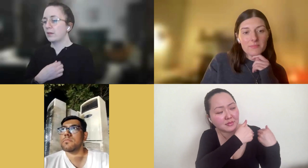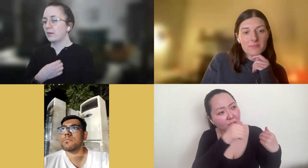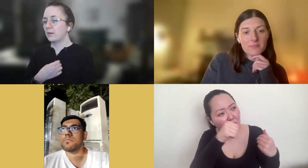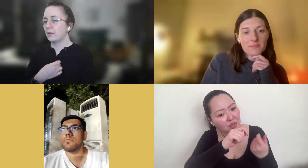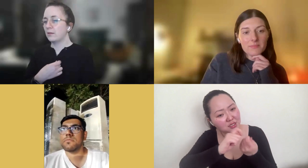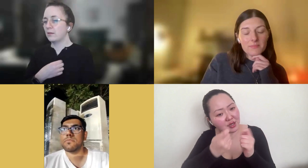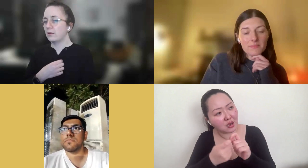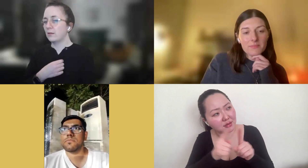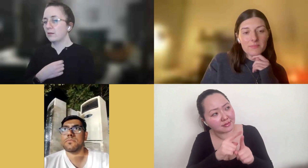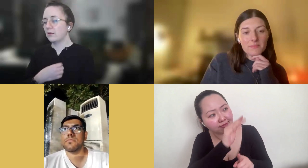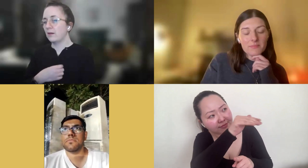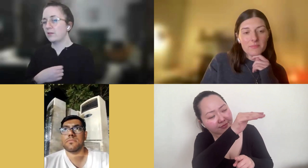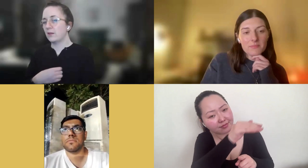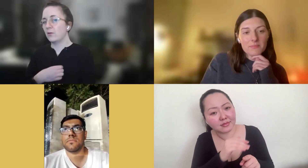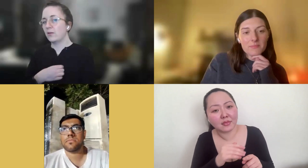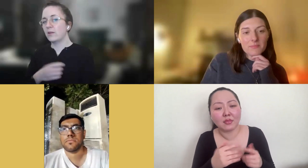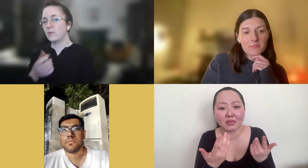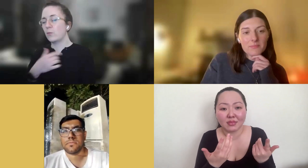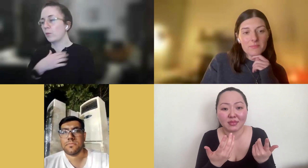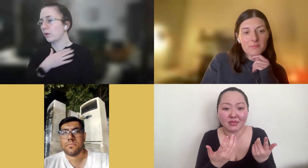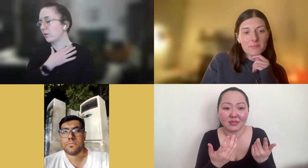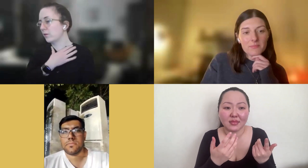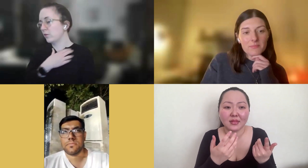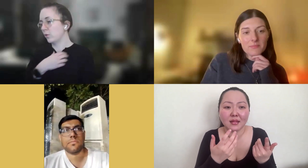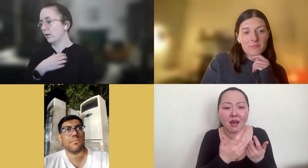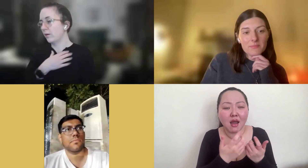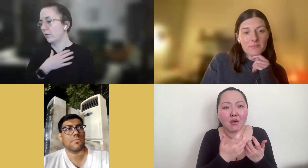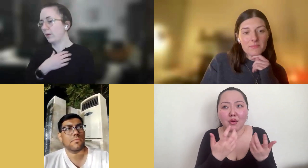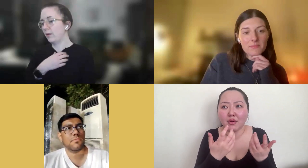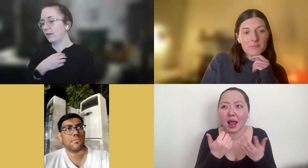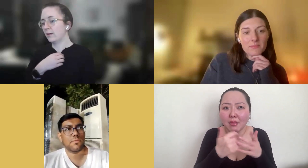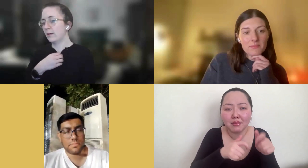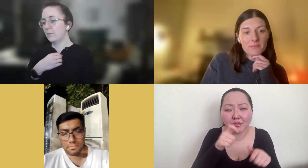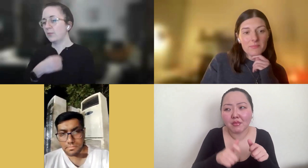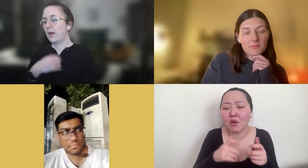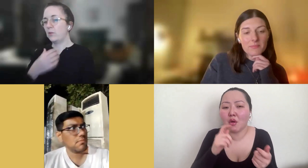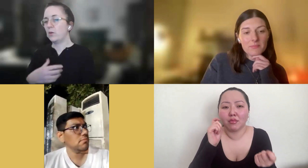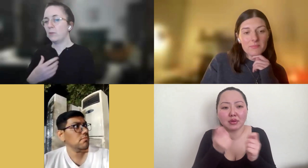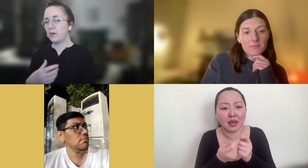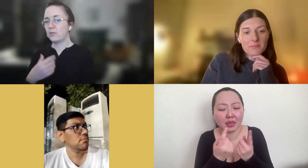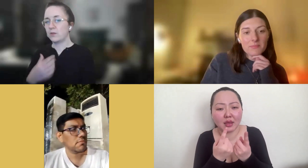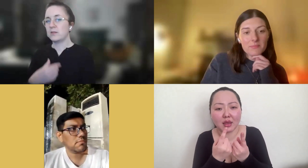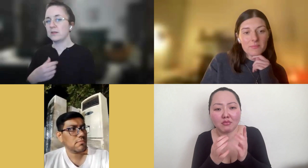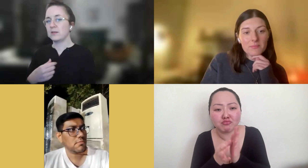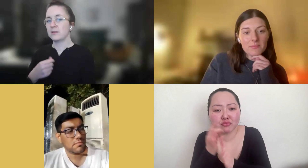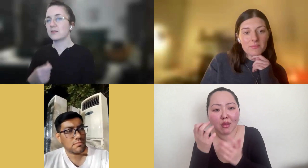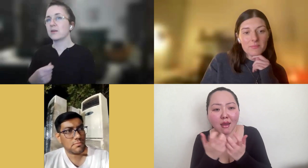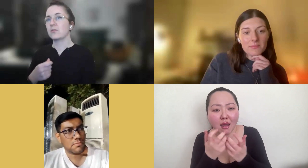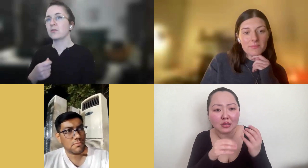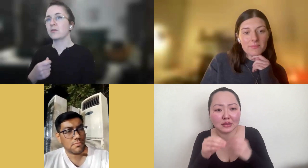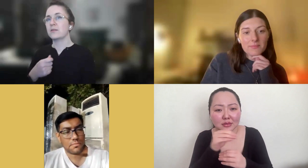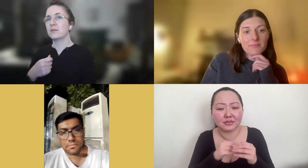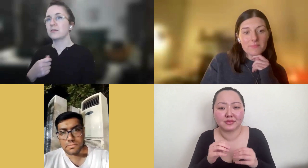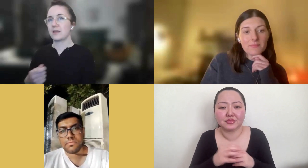I think, I don't know, we were talking about earlier about how you make funding this stuff